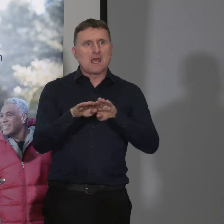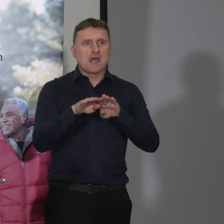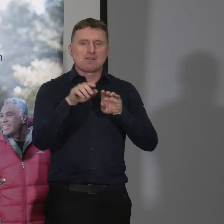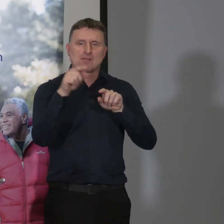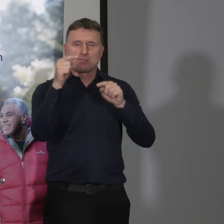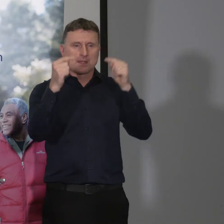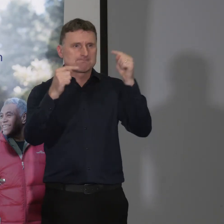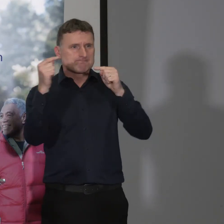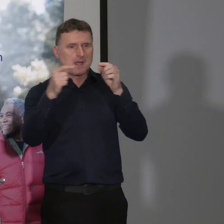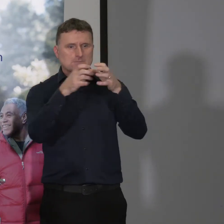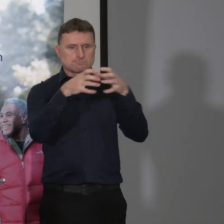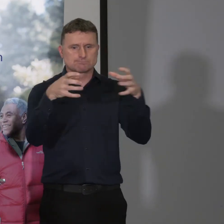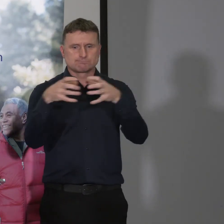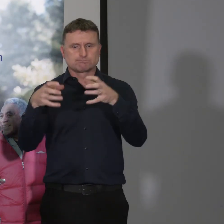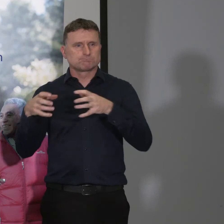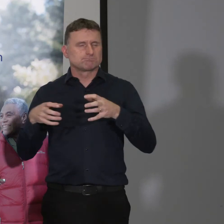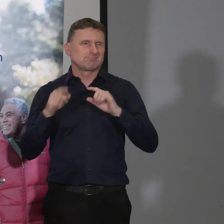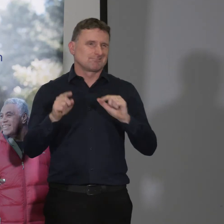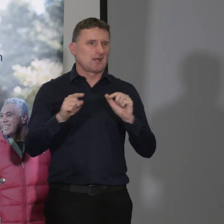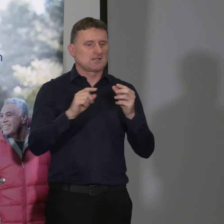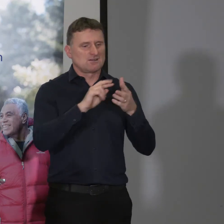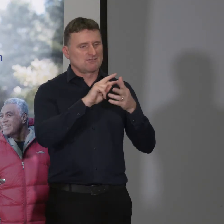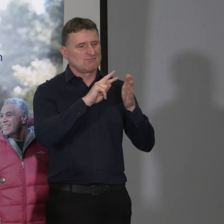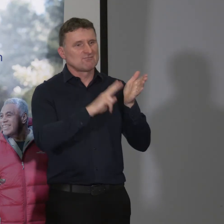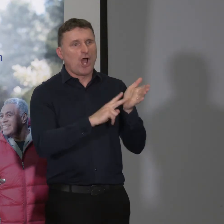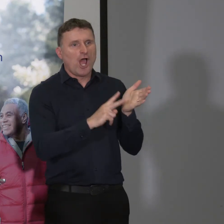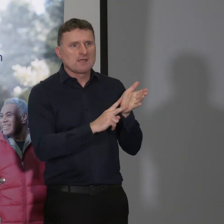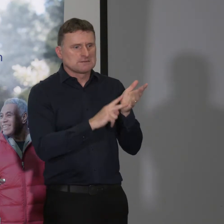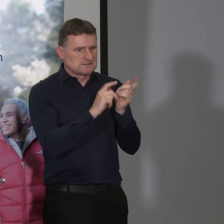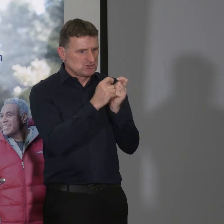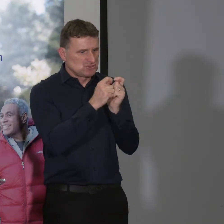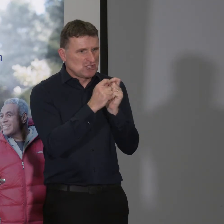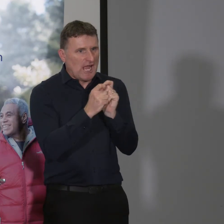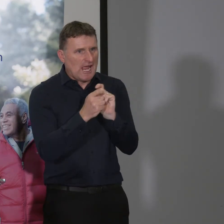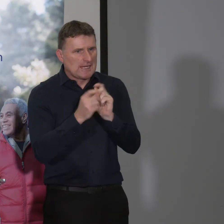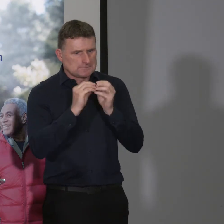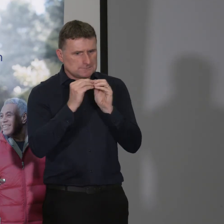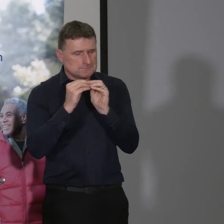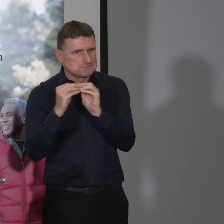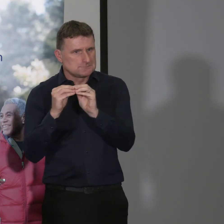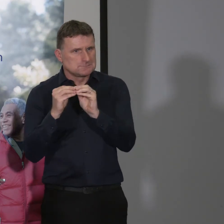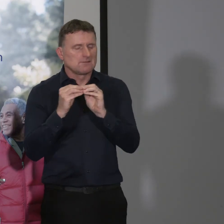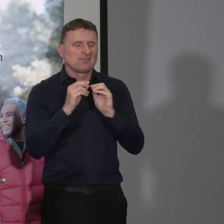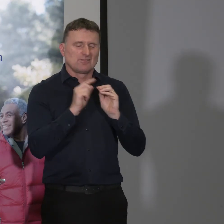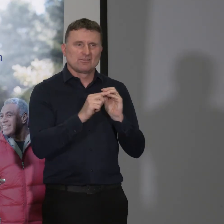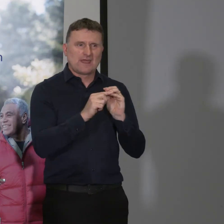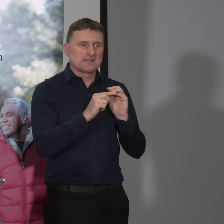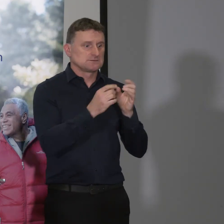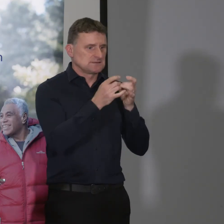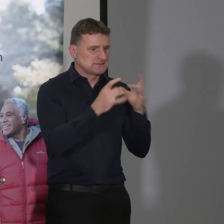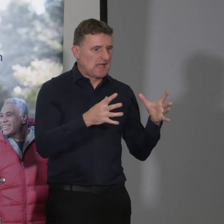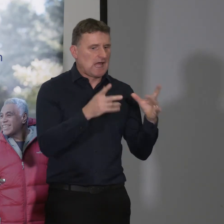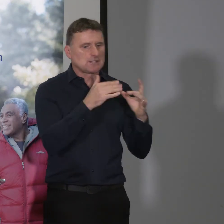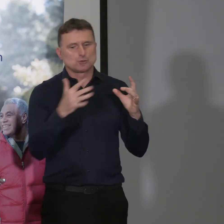related, are starting to compete for dominance and that is reflected in that evolution of the virus, and as I